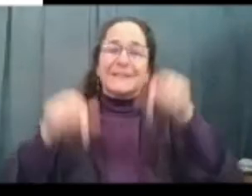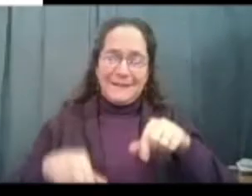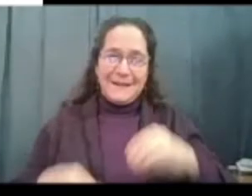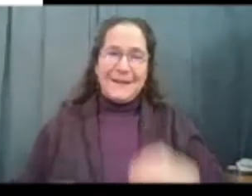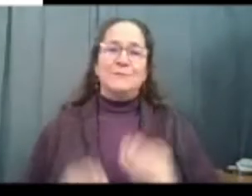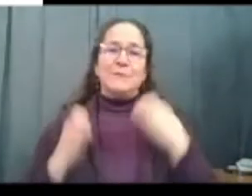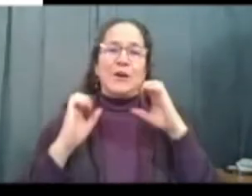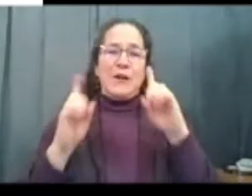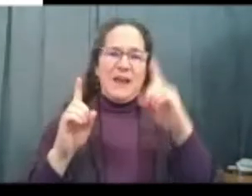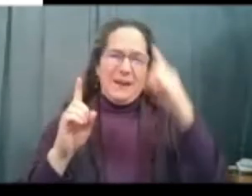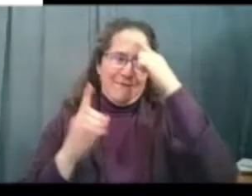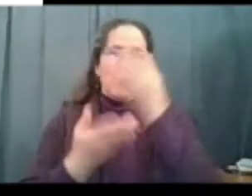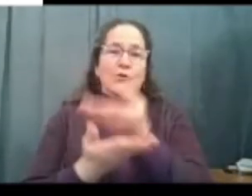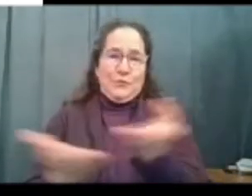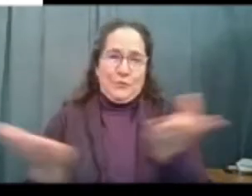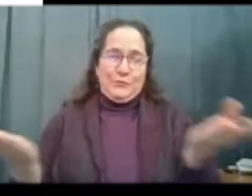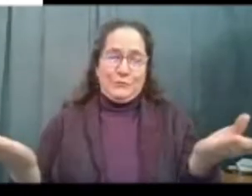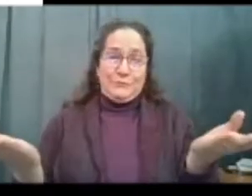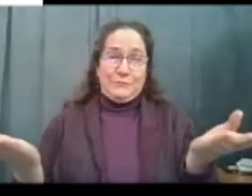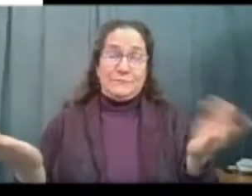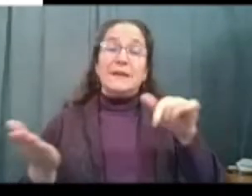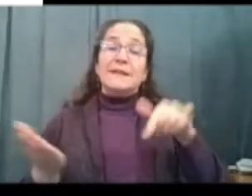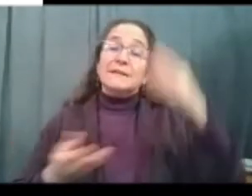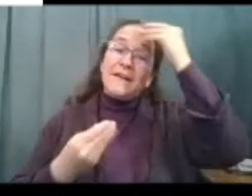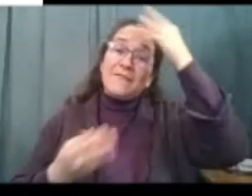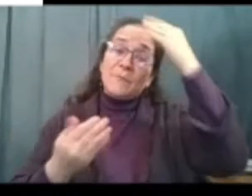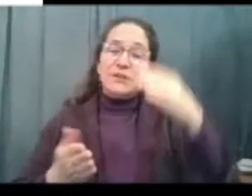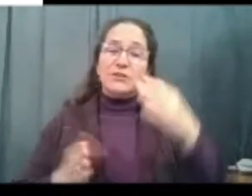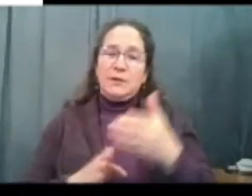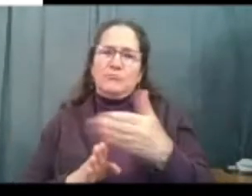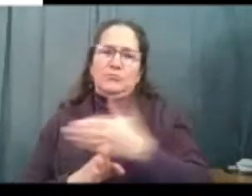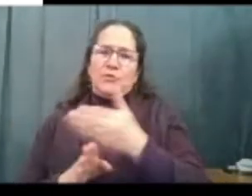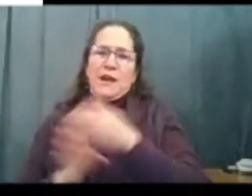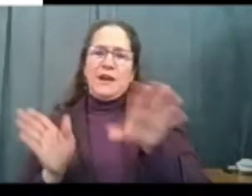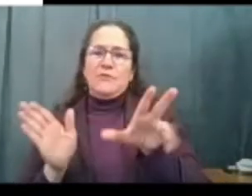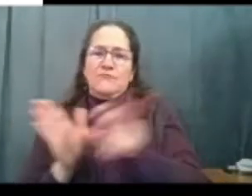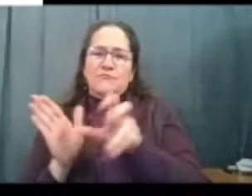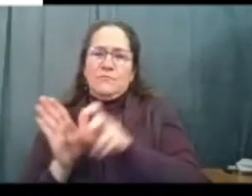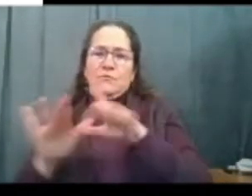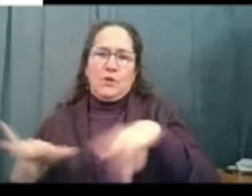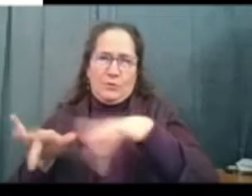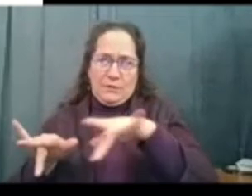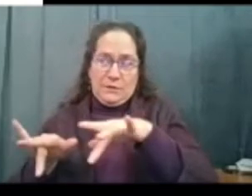The content of this webinar has been prerecorded, but we want to encourage your participation.